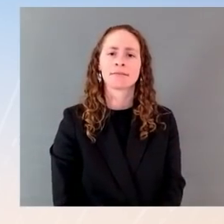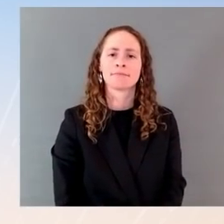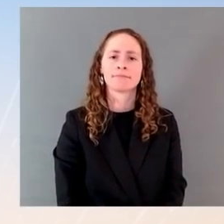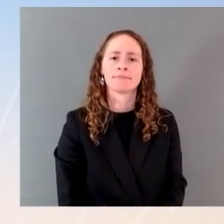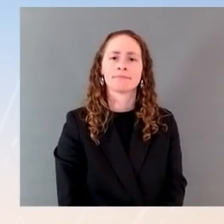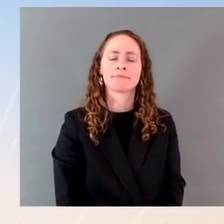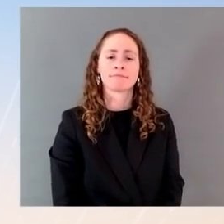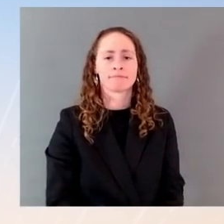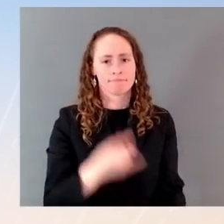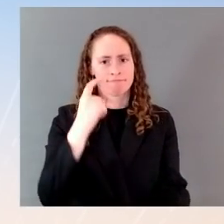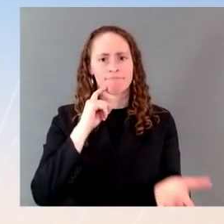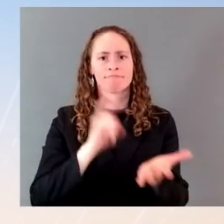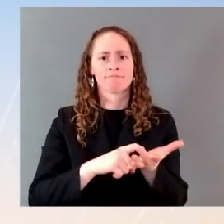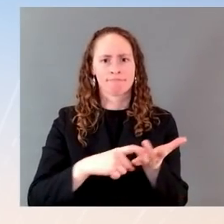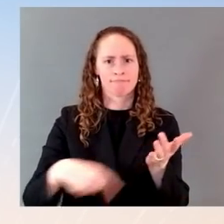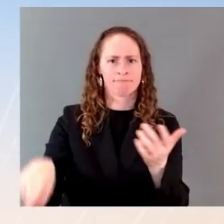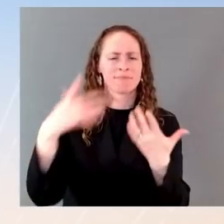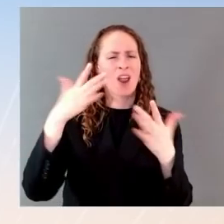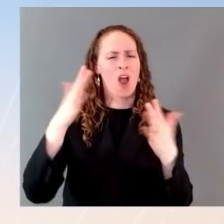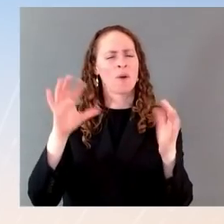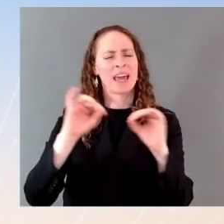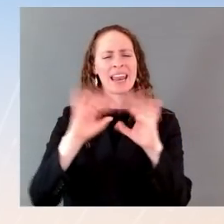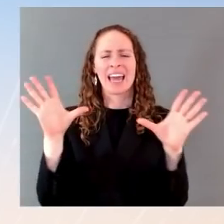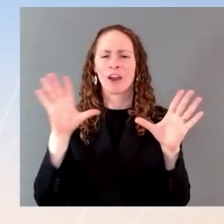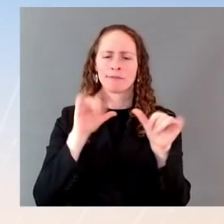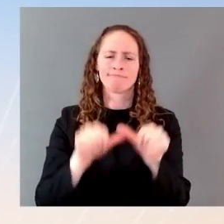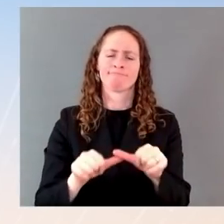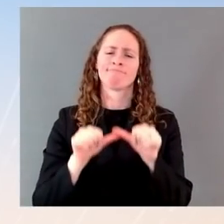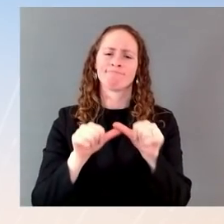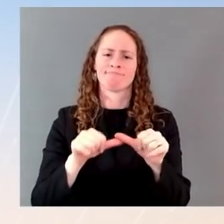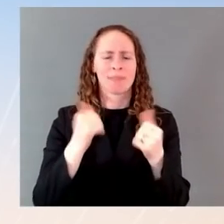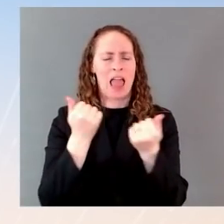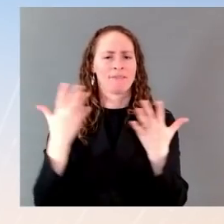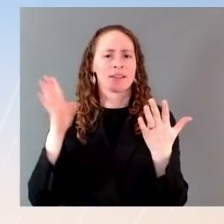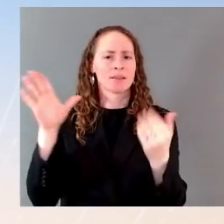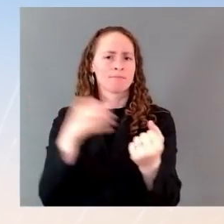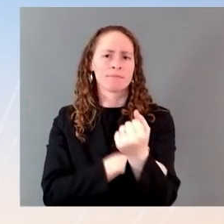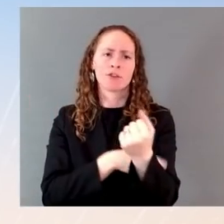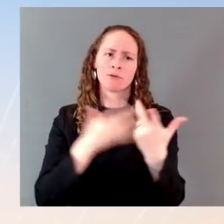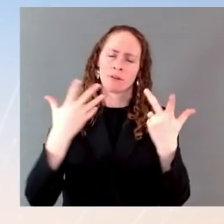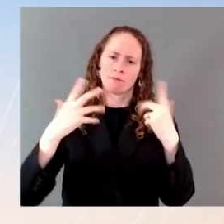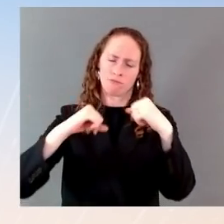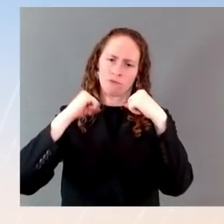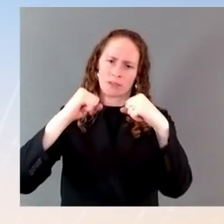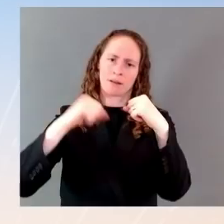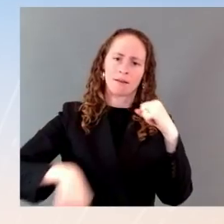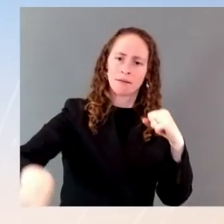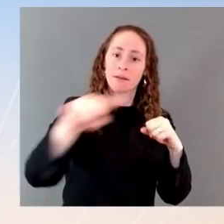Go ahead. The Press: Given the stakes with regard to Ukraine, are there any plans here for the President to address the American people on the issue?